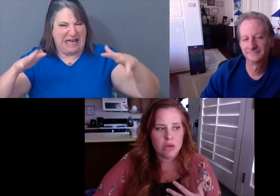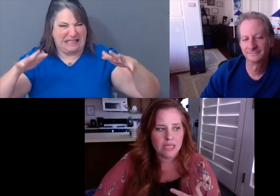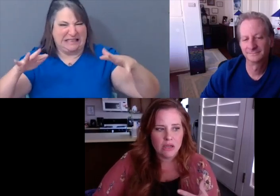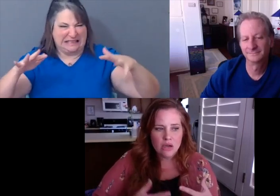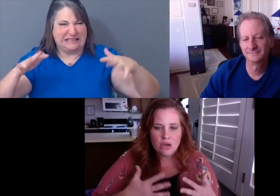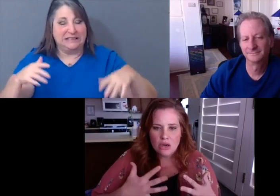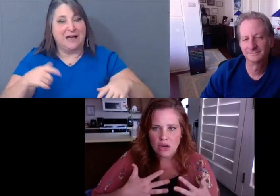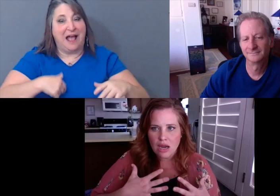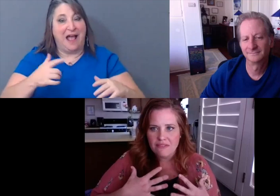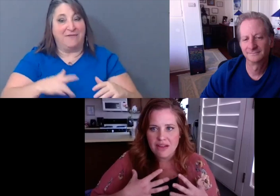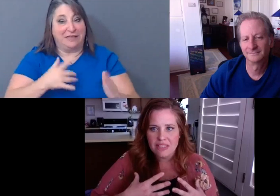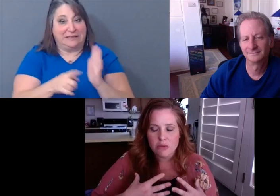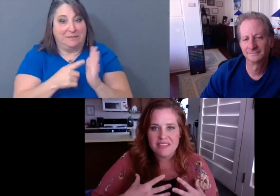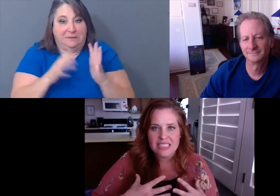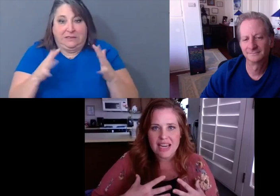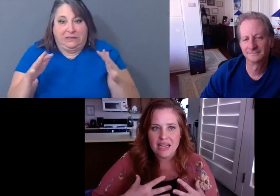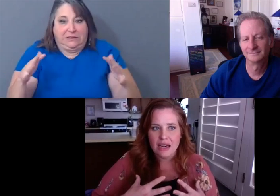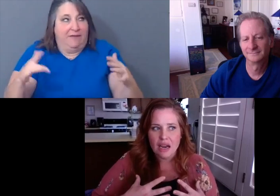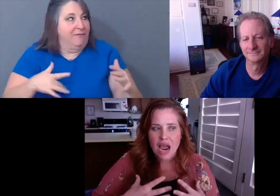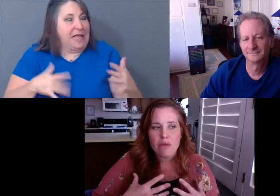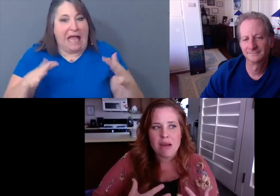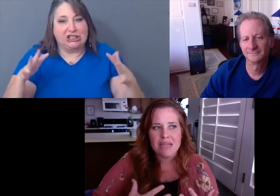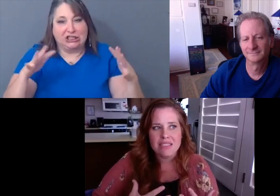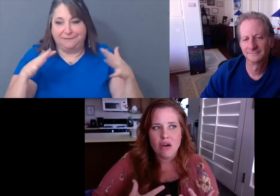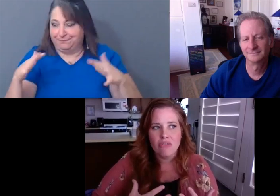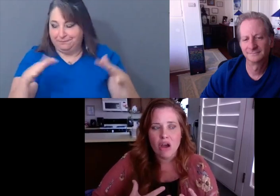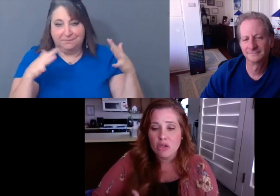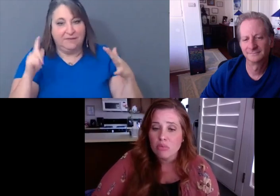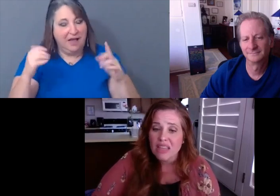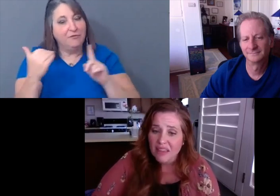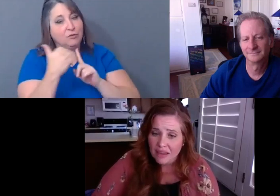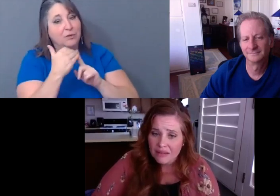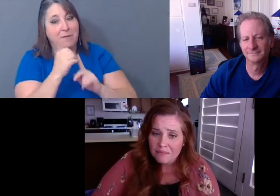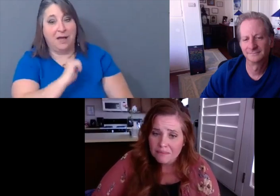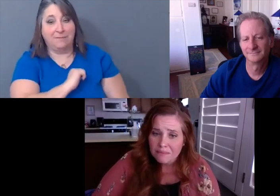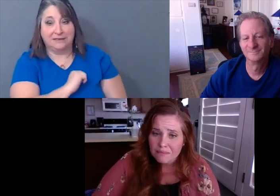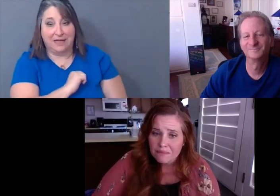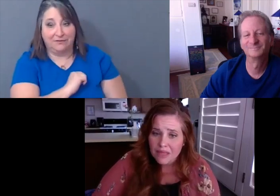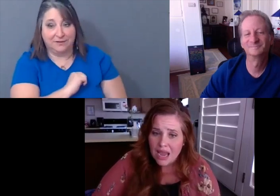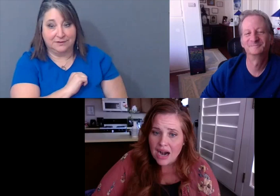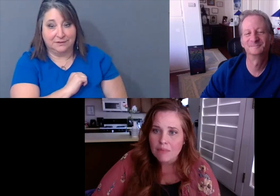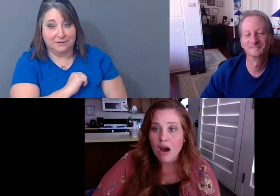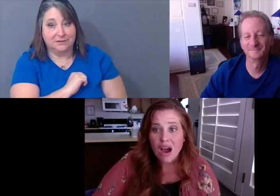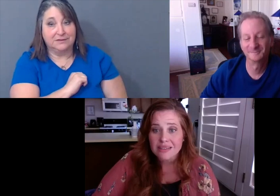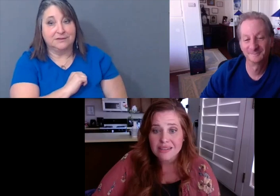I'm like, I have to have a little bit of anxiety. I remind myself, are you breathing? And I'm not.